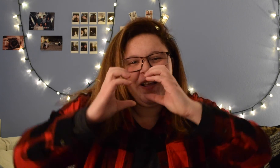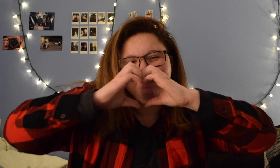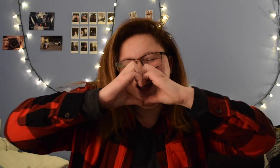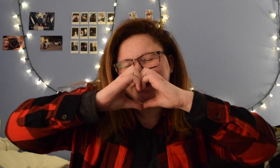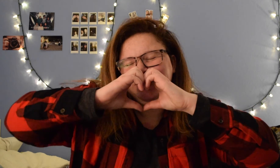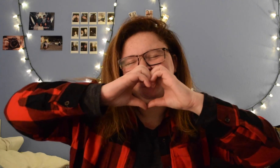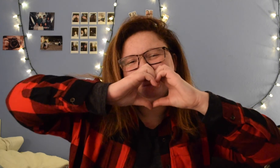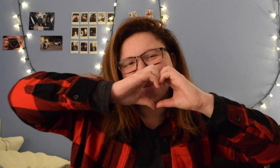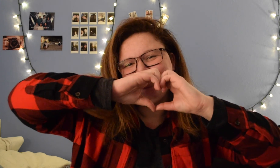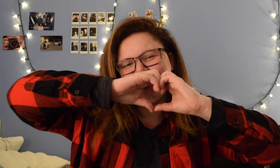Love you guys!